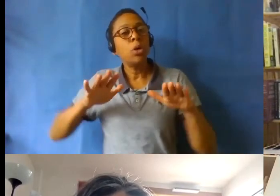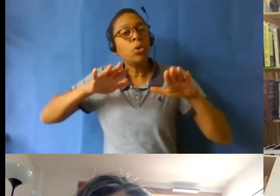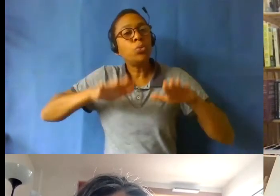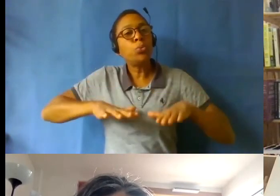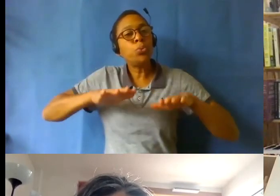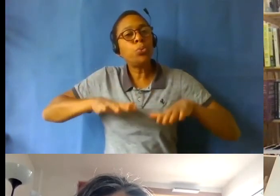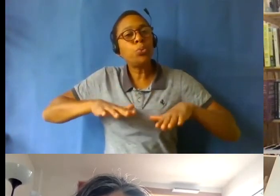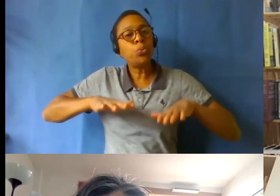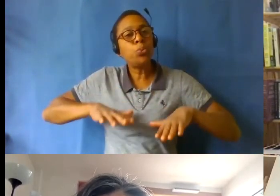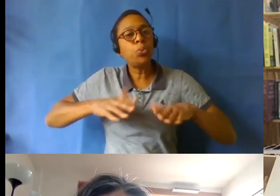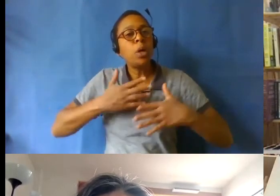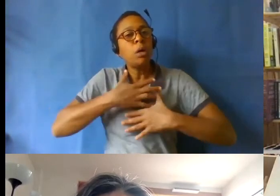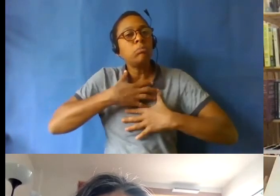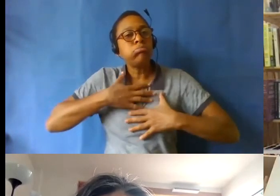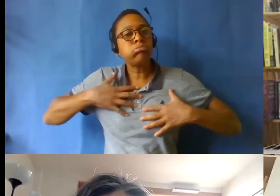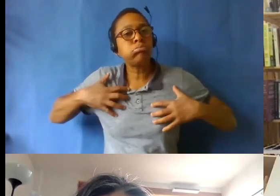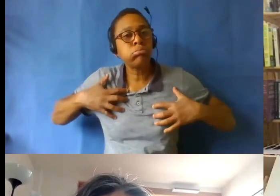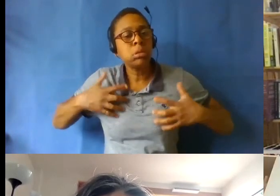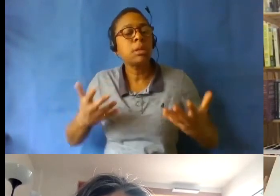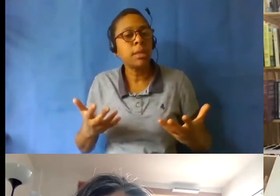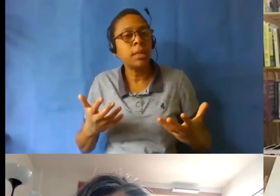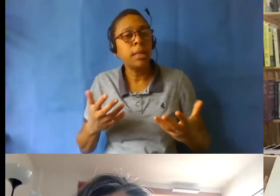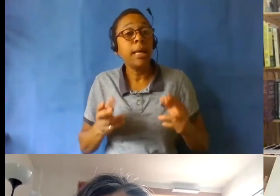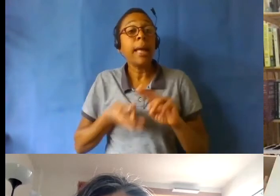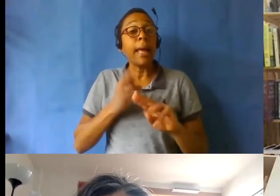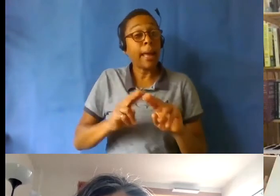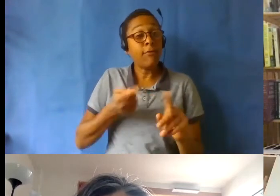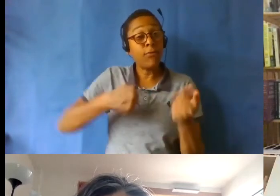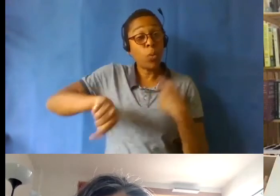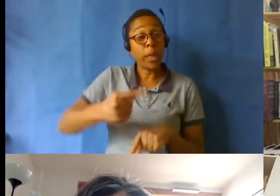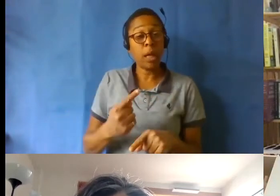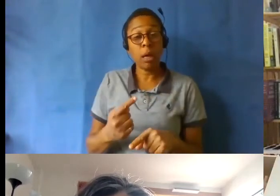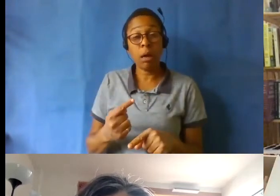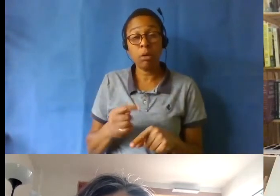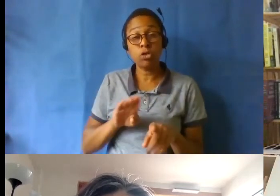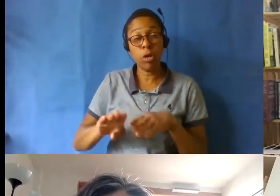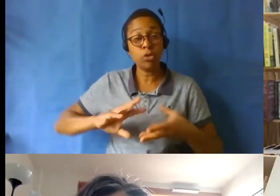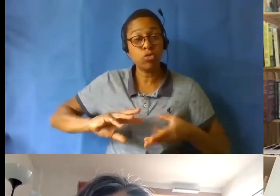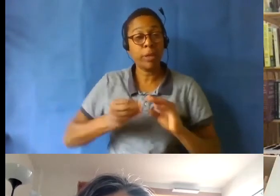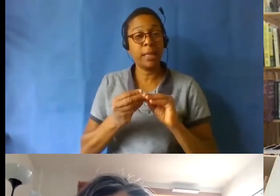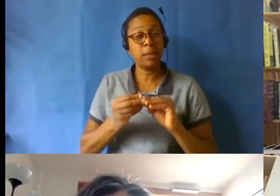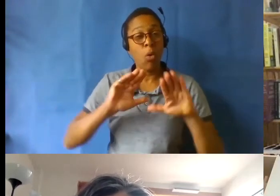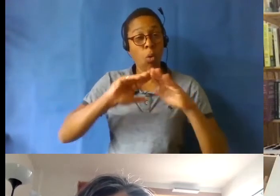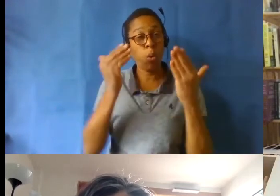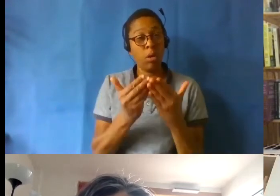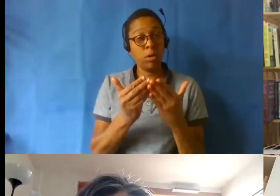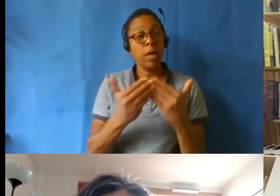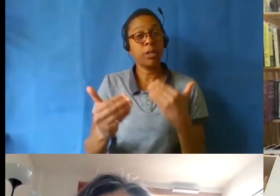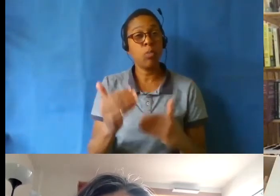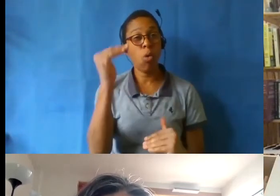because if we are looking at you know inhabiting and building a world of disability justice and inhabiting and building a world where we move beyond